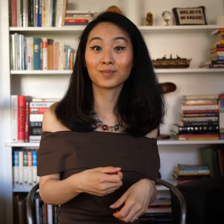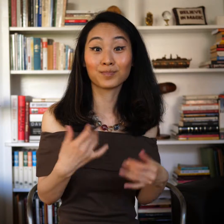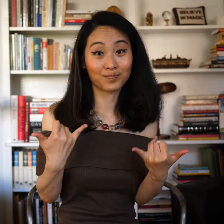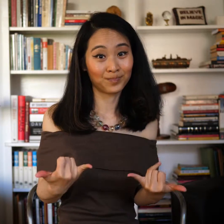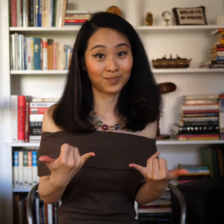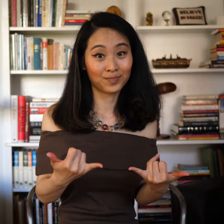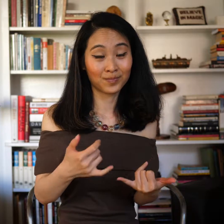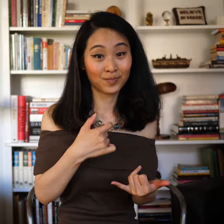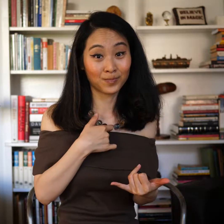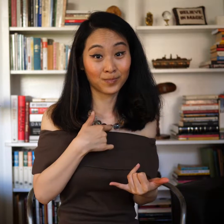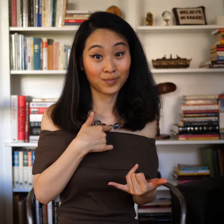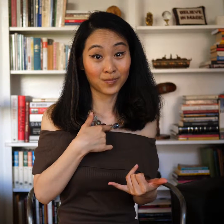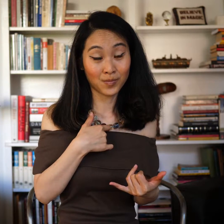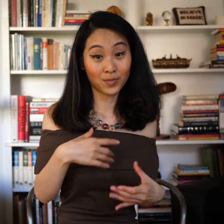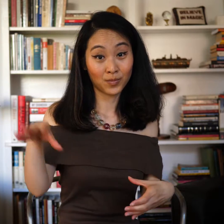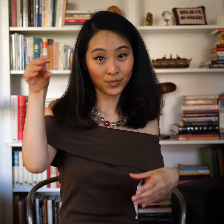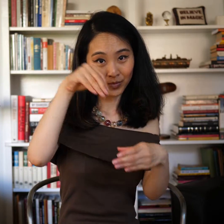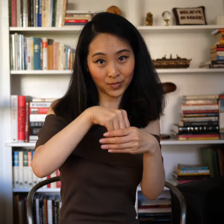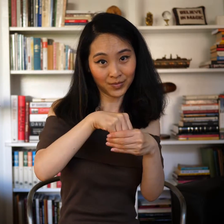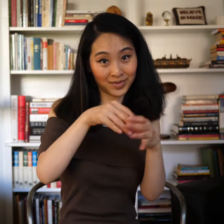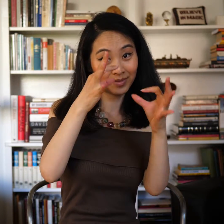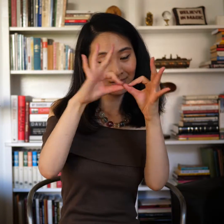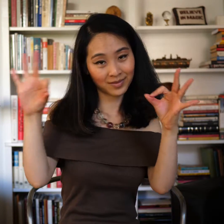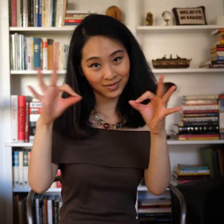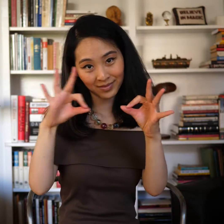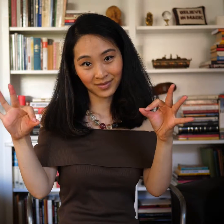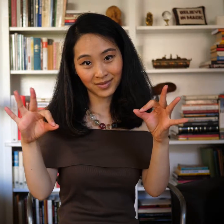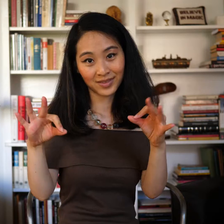Now we use those new signs in sentences.